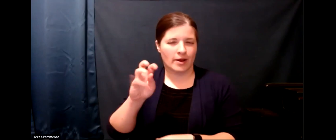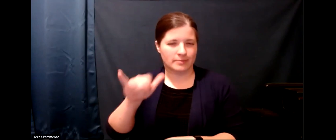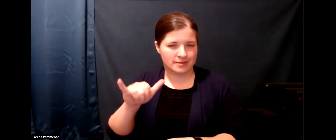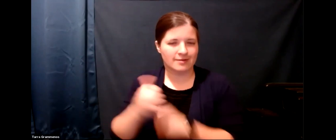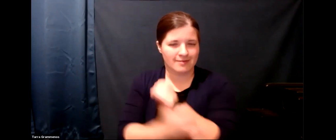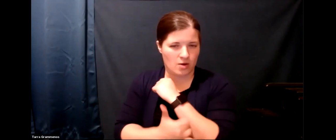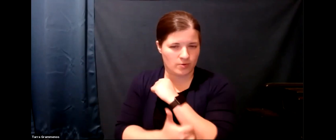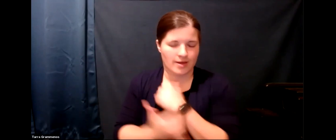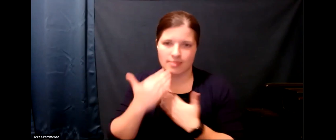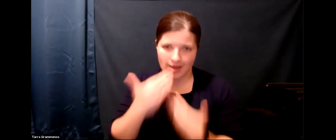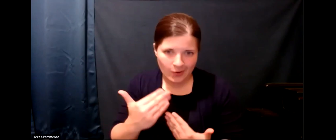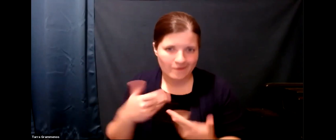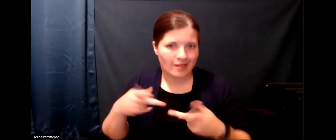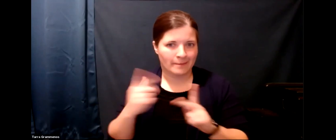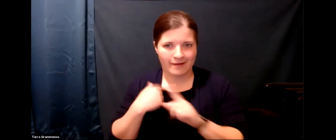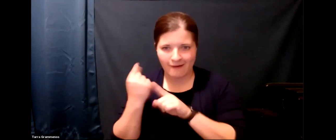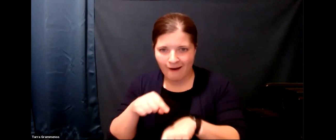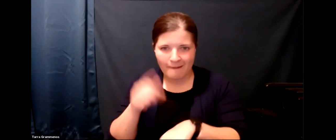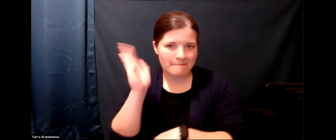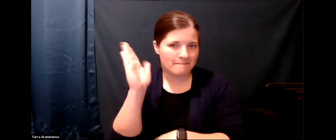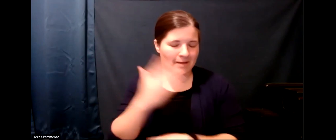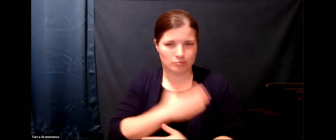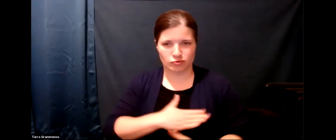And I appreciate hearing all of your questions for